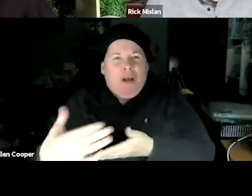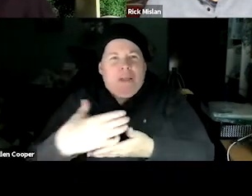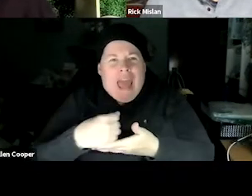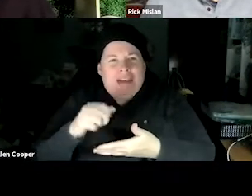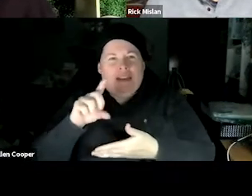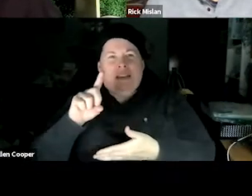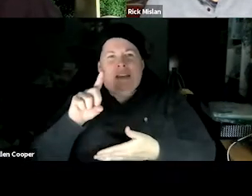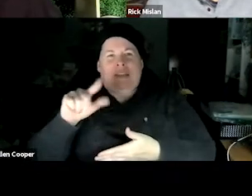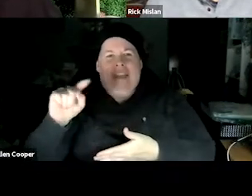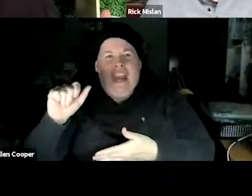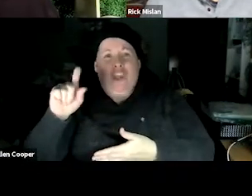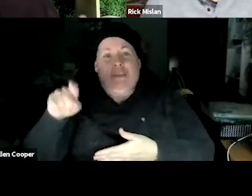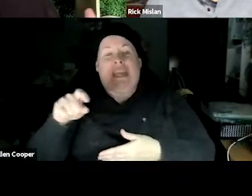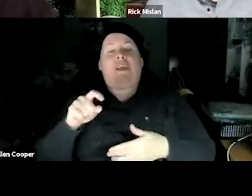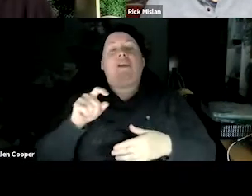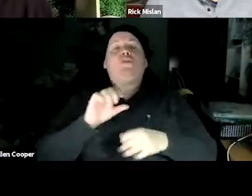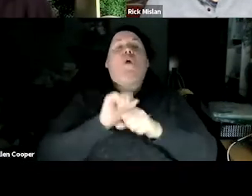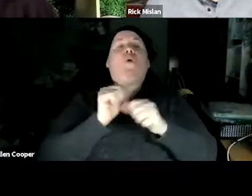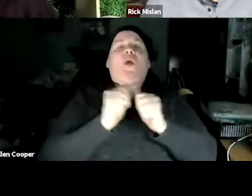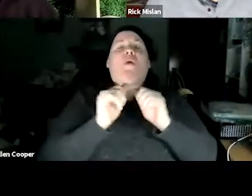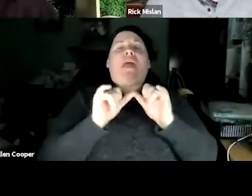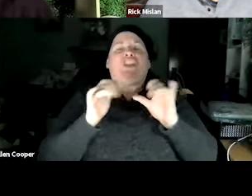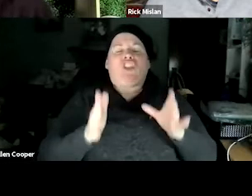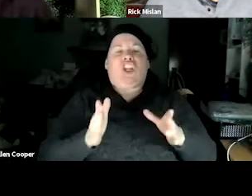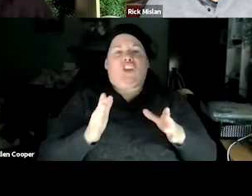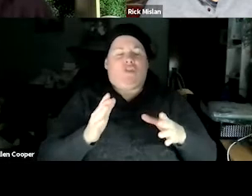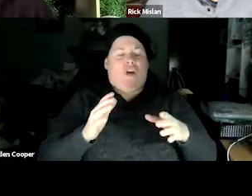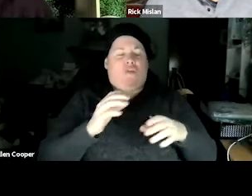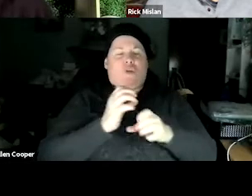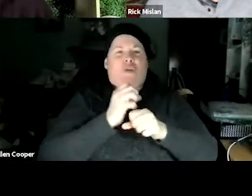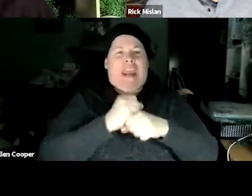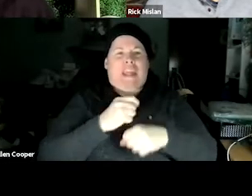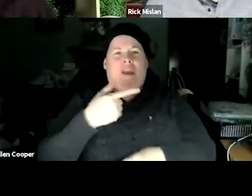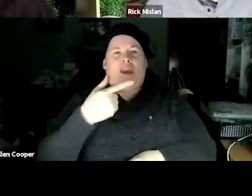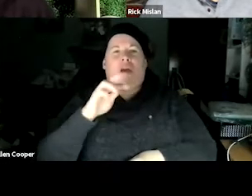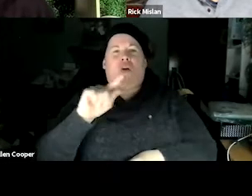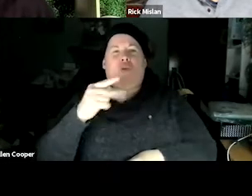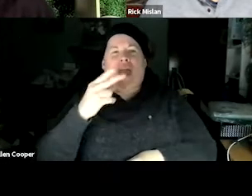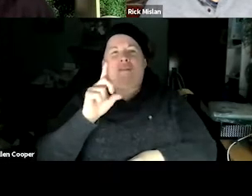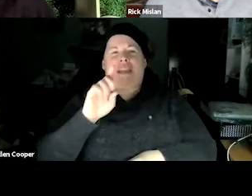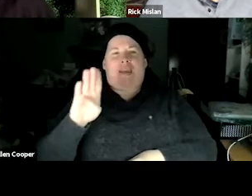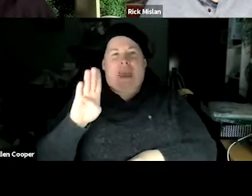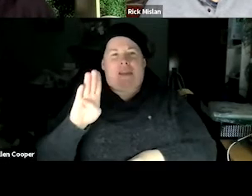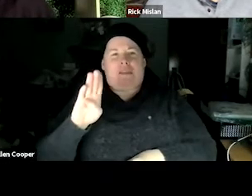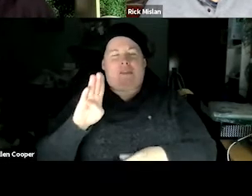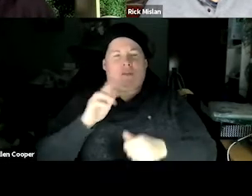of engineers to really drive this concept of a graph database to track intelligence. One of the coolest projects I've ever worked on.